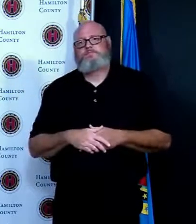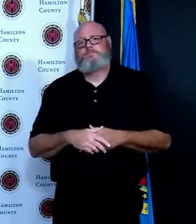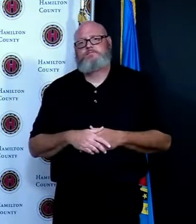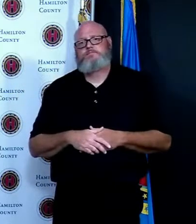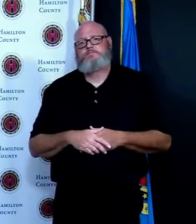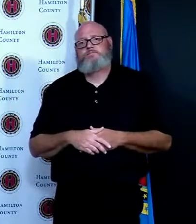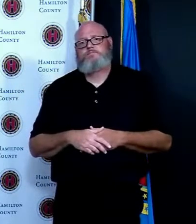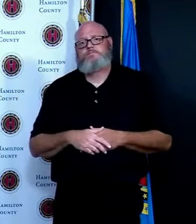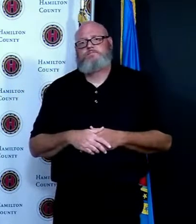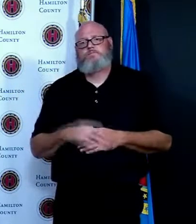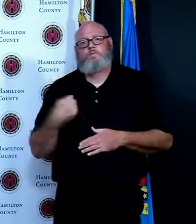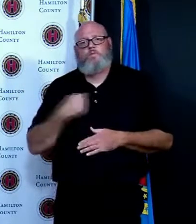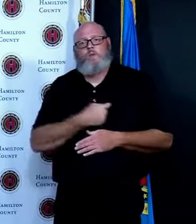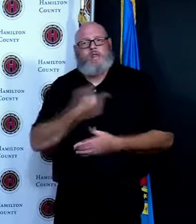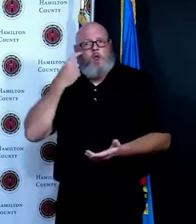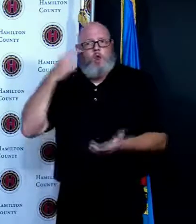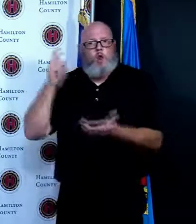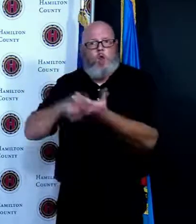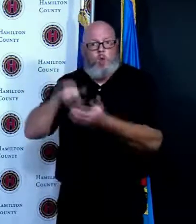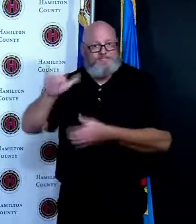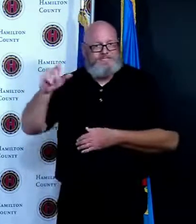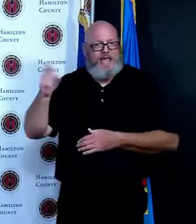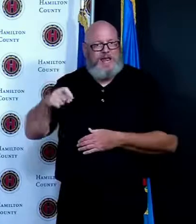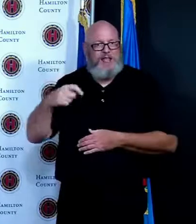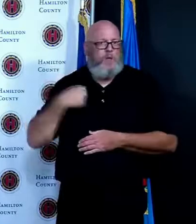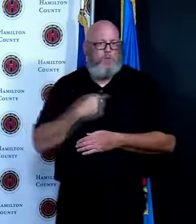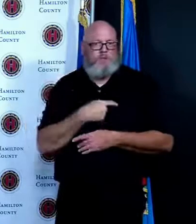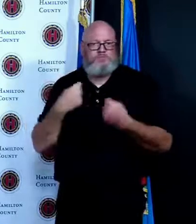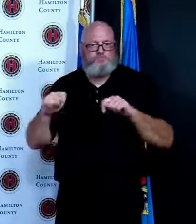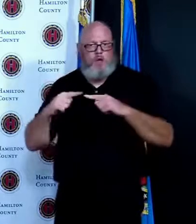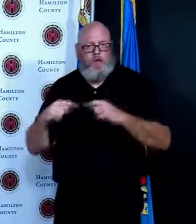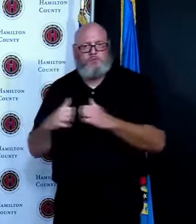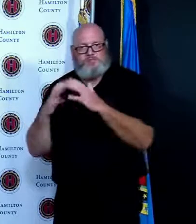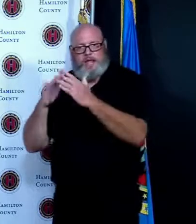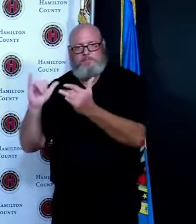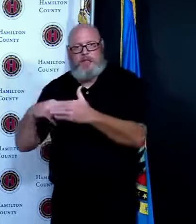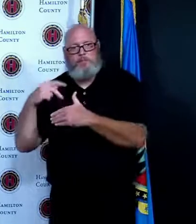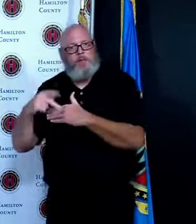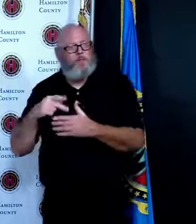so that's really been the crux of the program so thanks so much all right so that's what we have